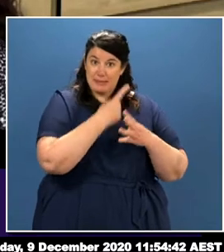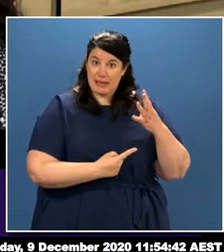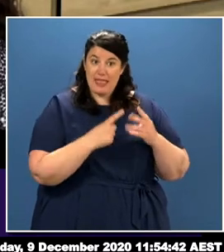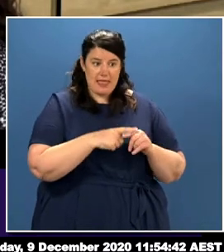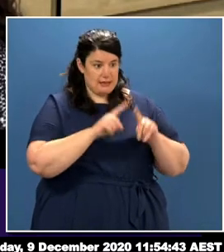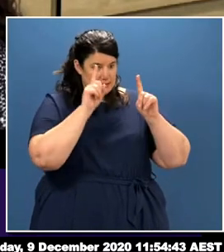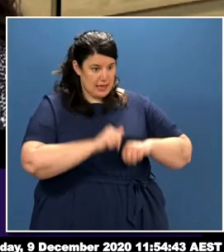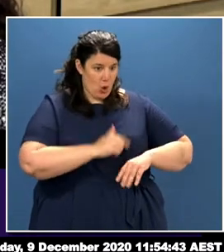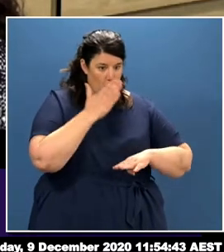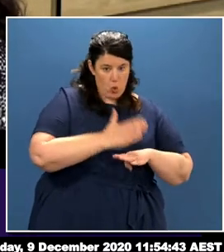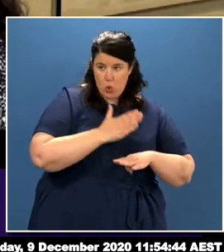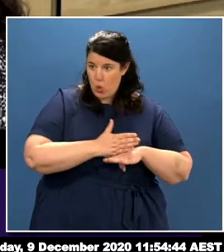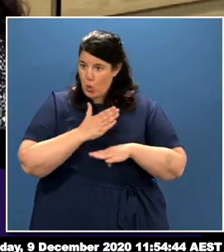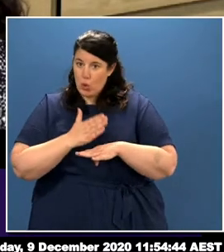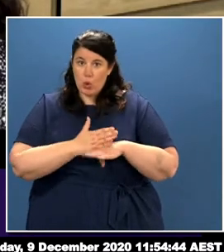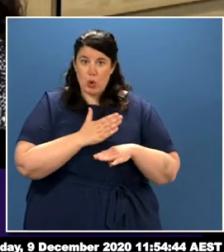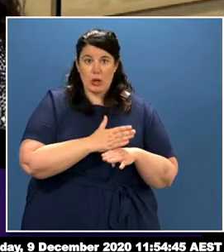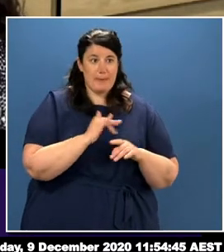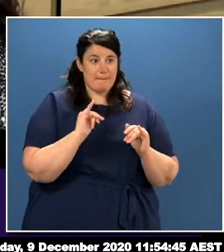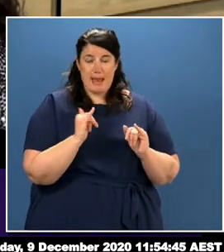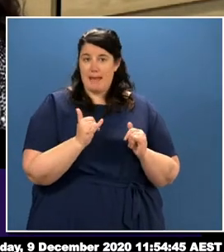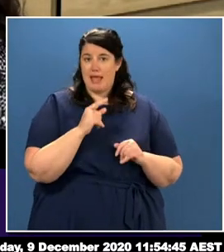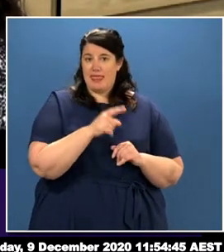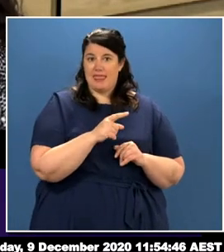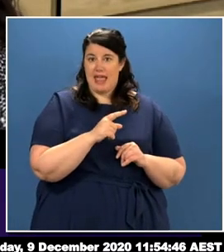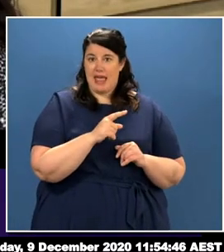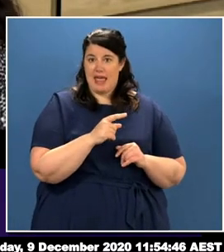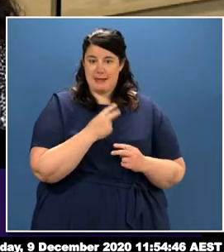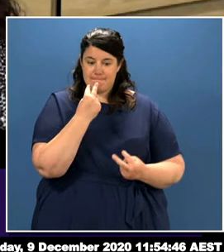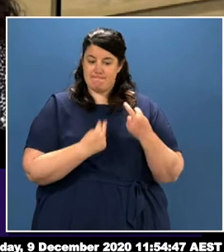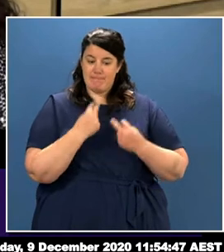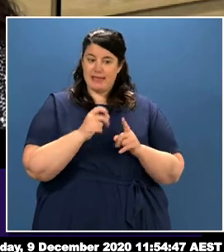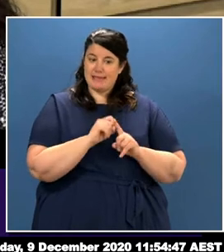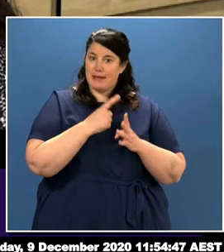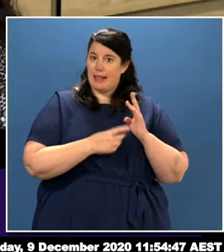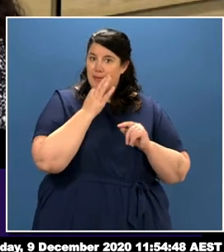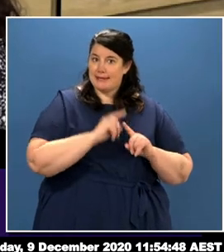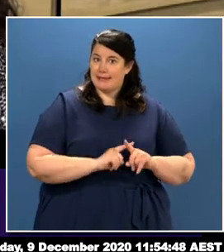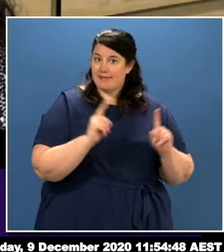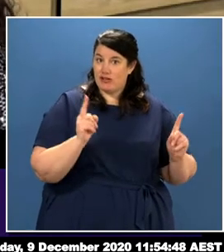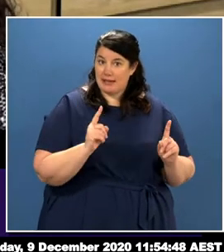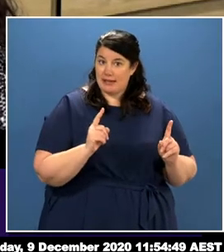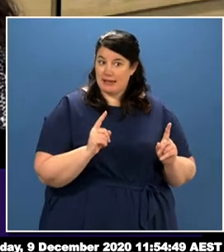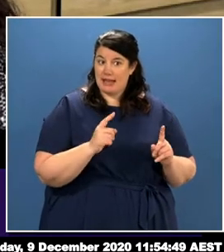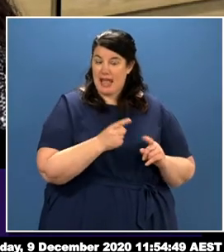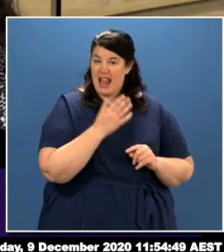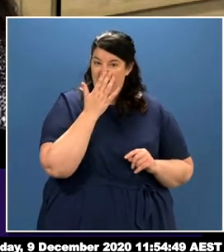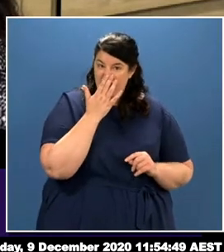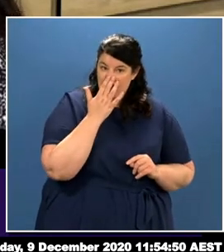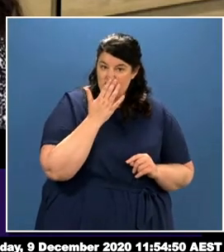career, they might be at a different point in their own disability journey and maturity? Absolutely.